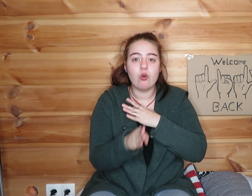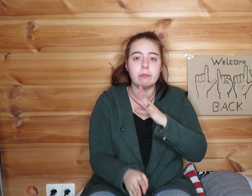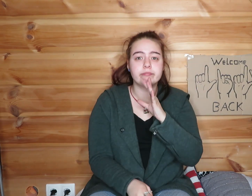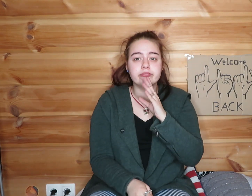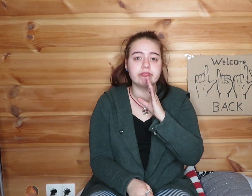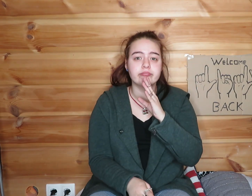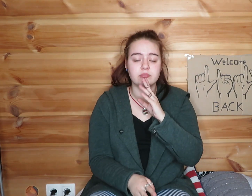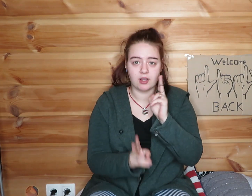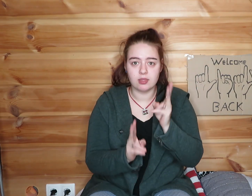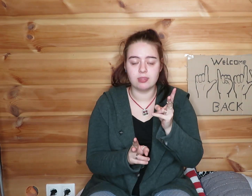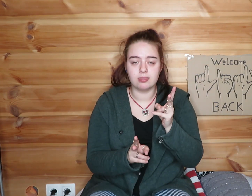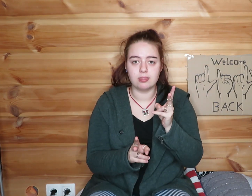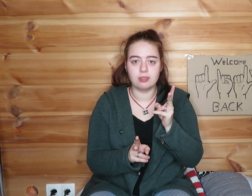before it can speak.